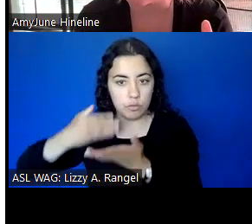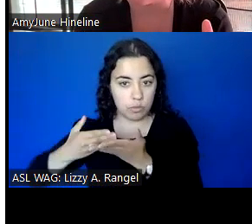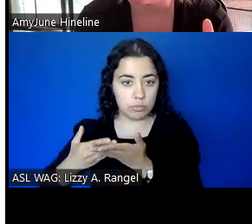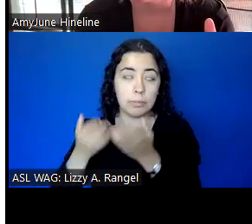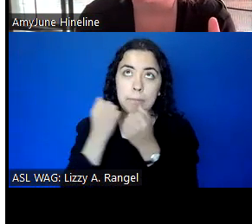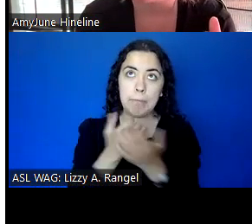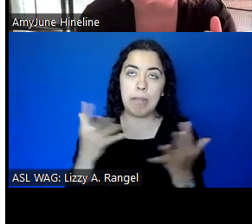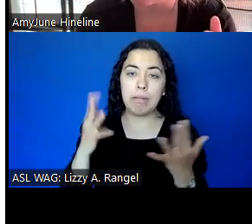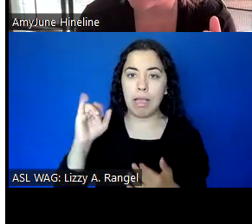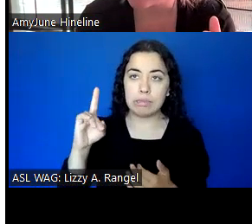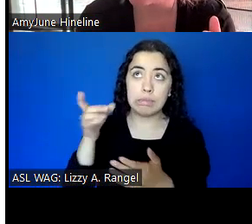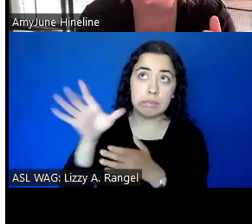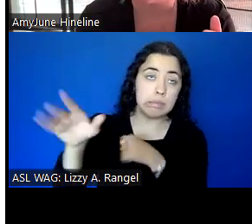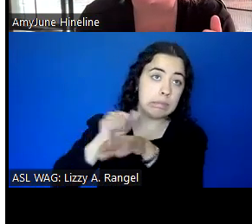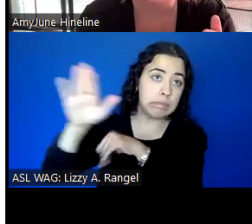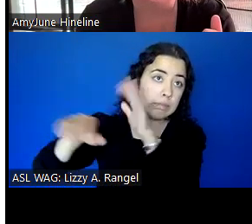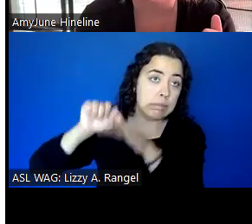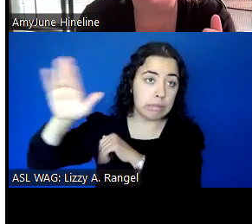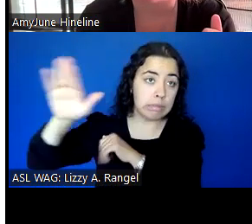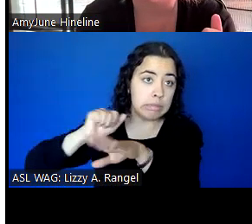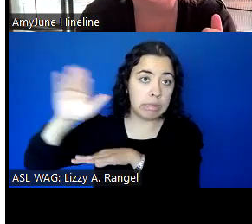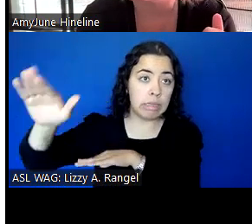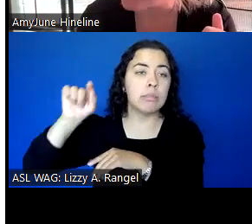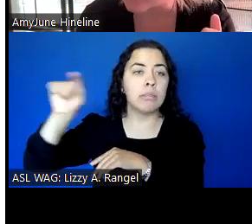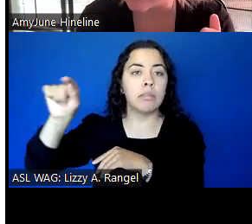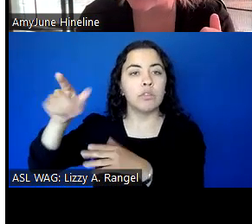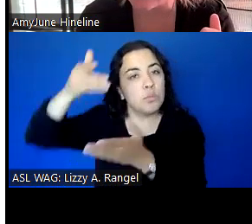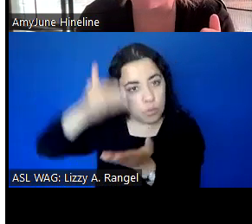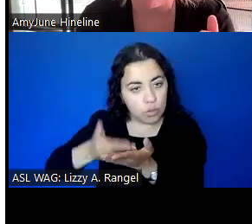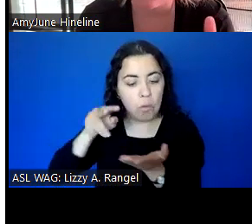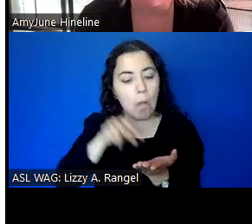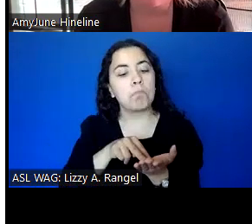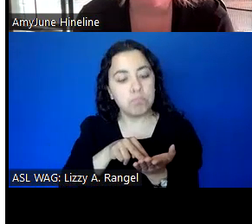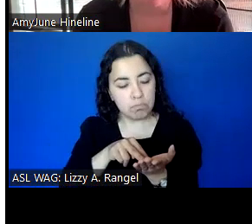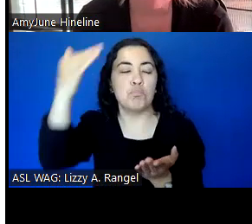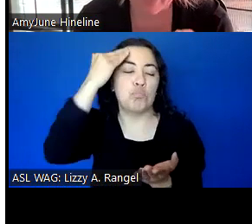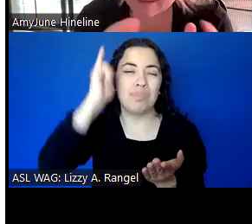records to go places, you know, to go to a concert or maybe to fly.